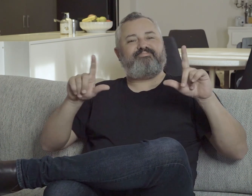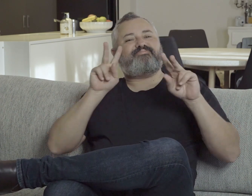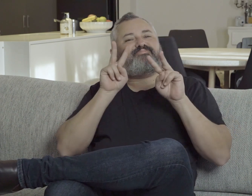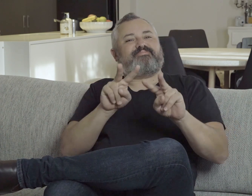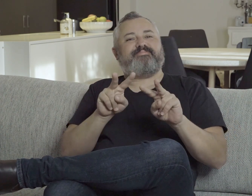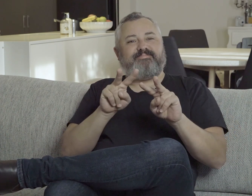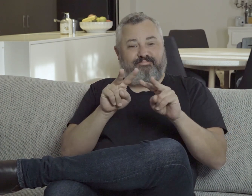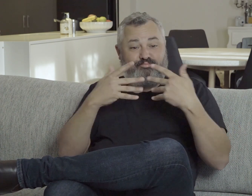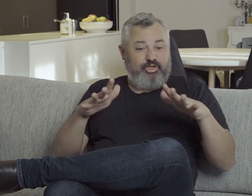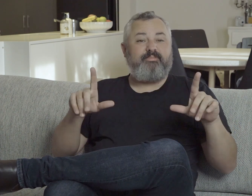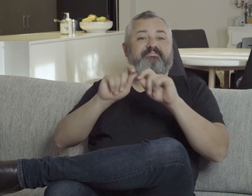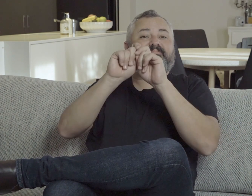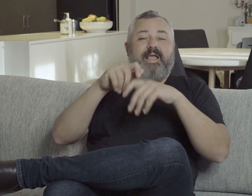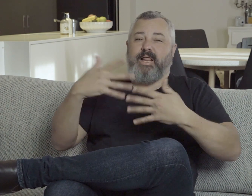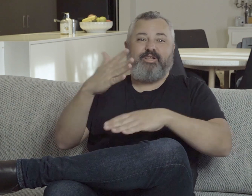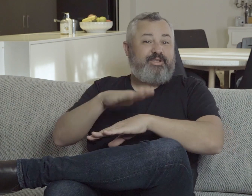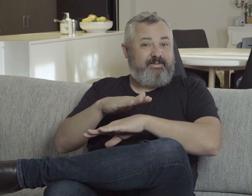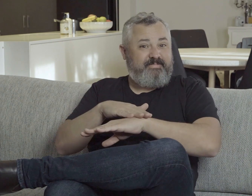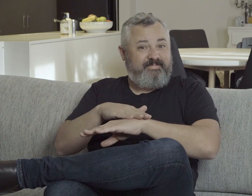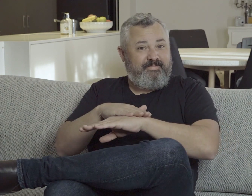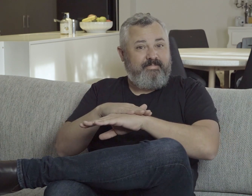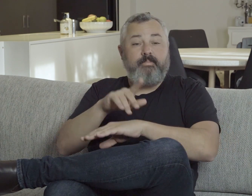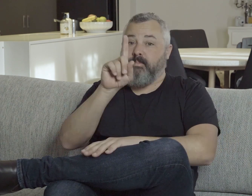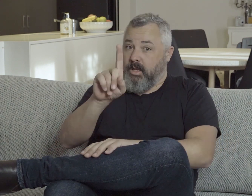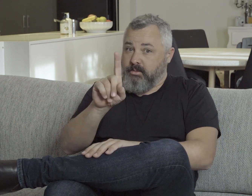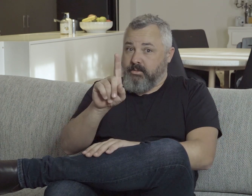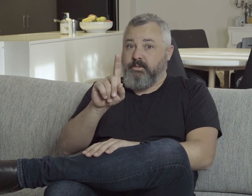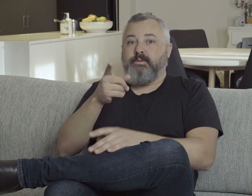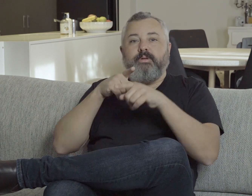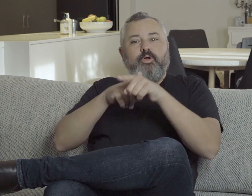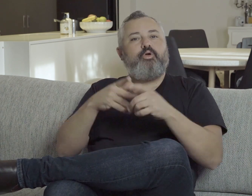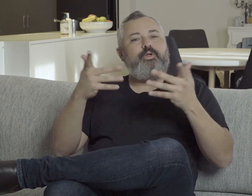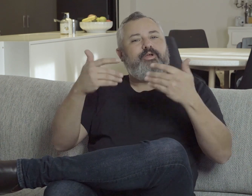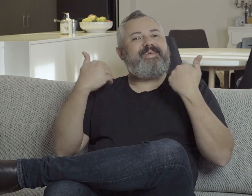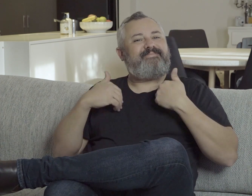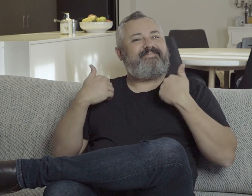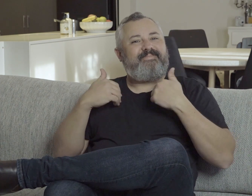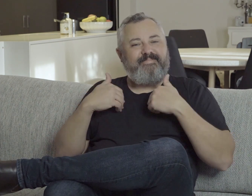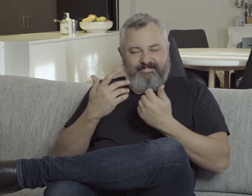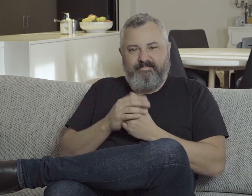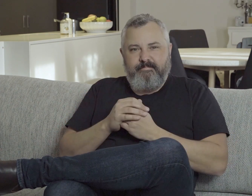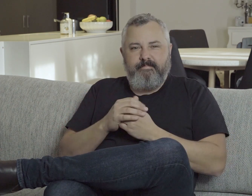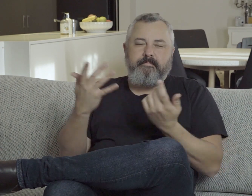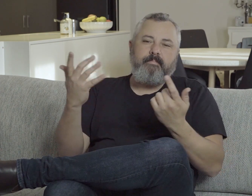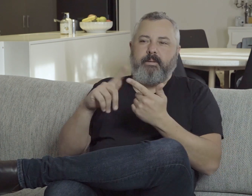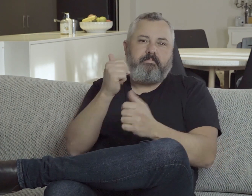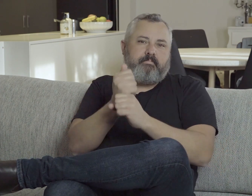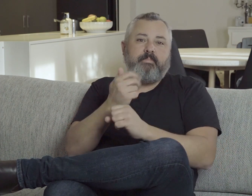at any time and then resume watching at a later time. However, it is important to be aware that depending on where you live,